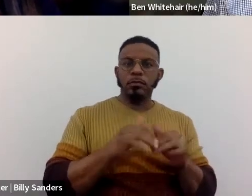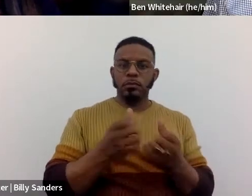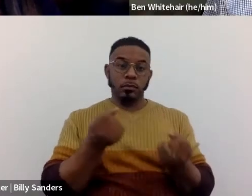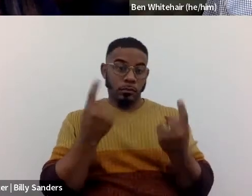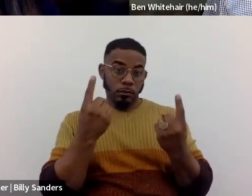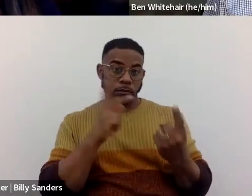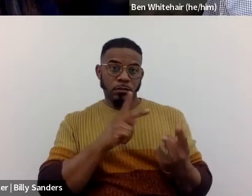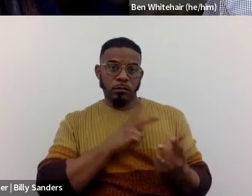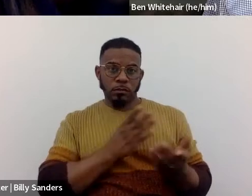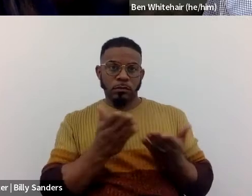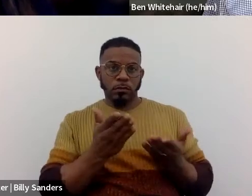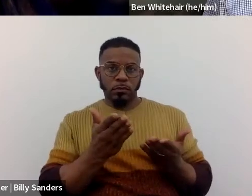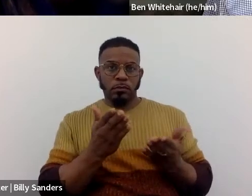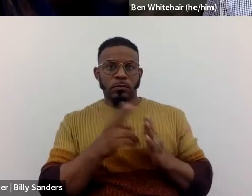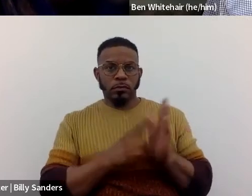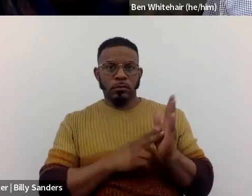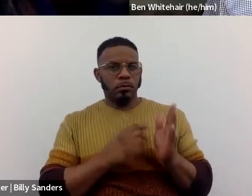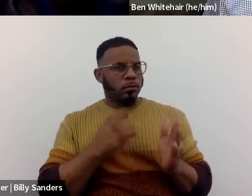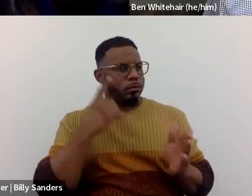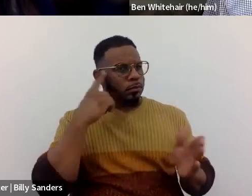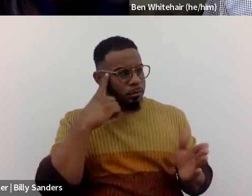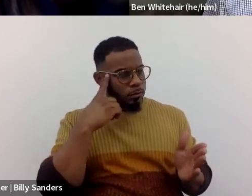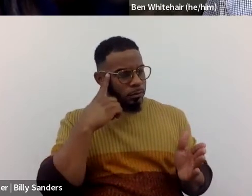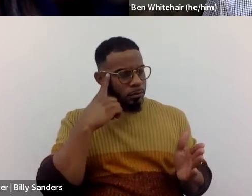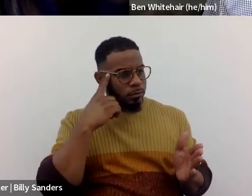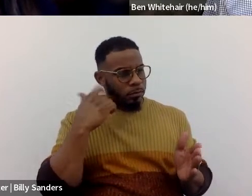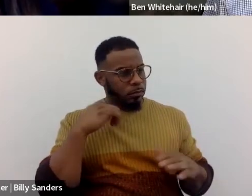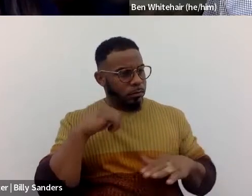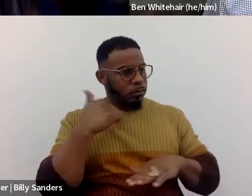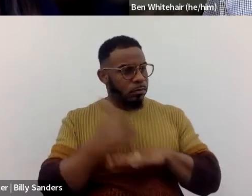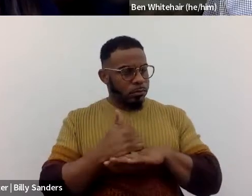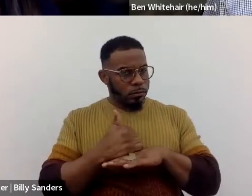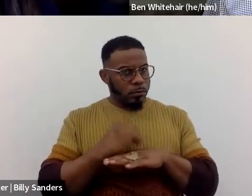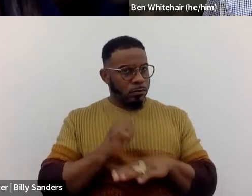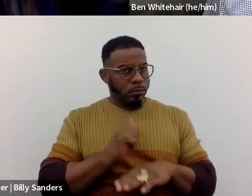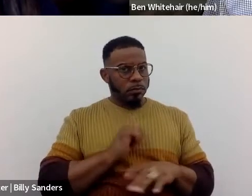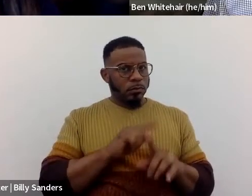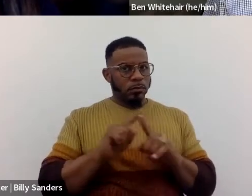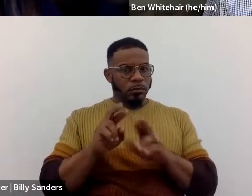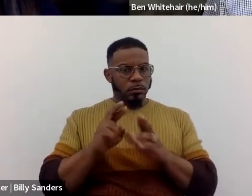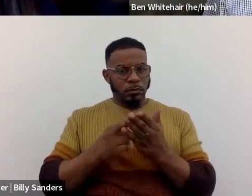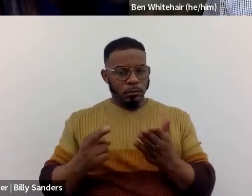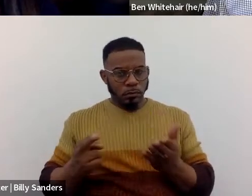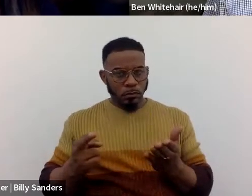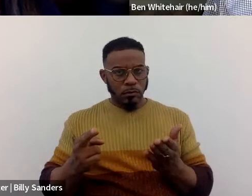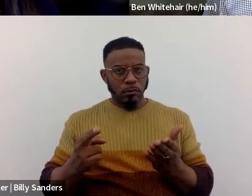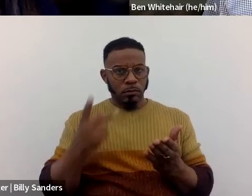personal service contracts, so we think that we've established ourselves as a resource out there for journalists